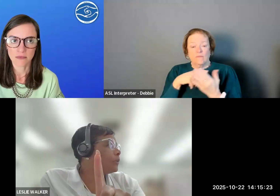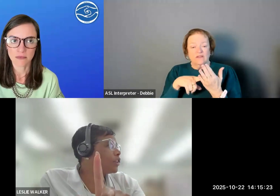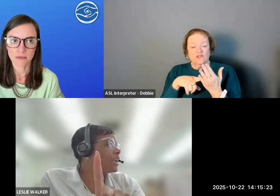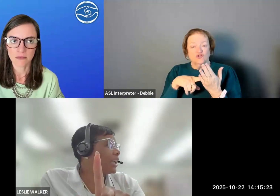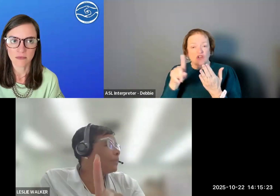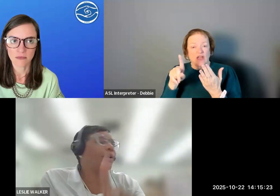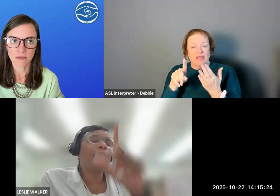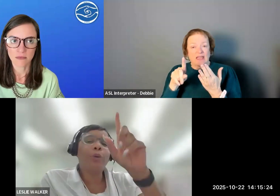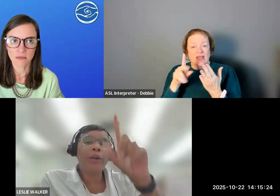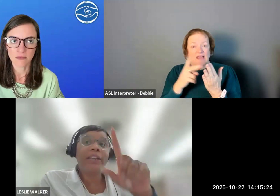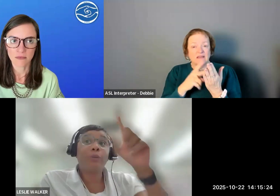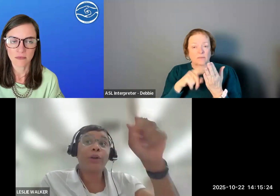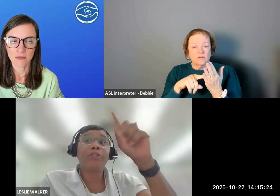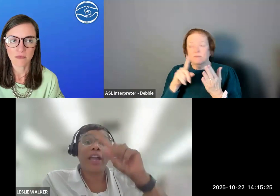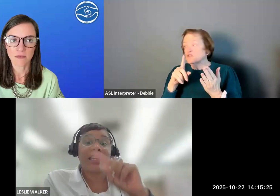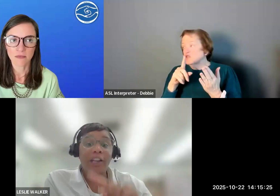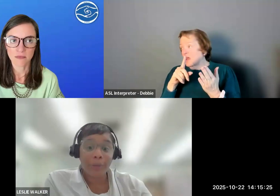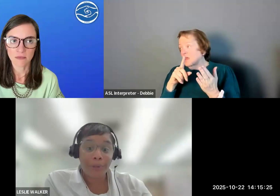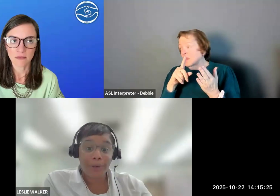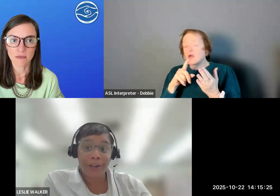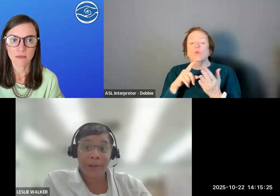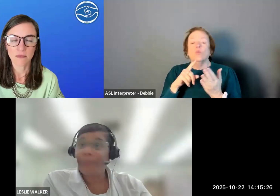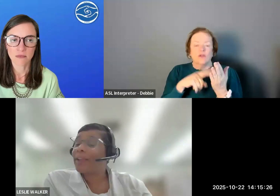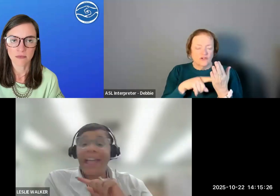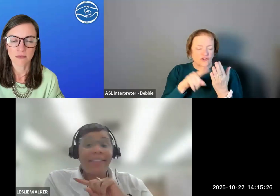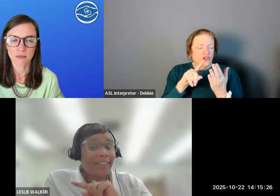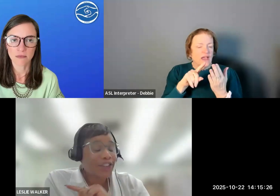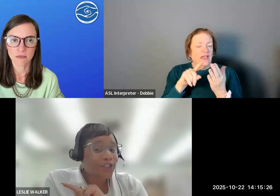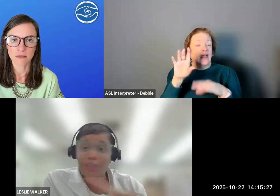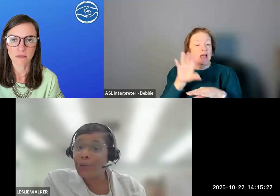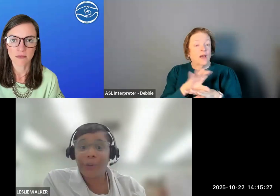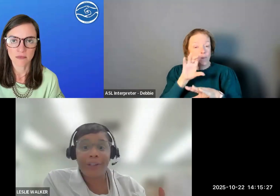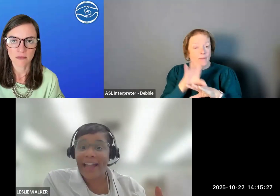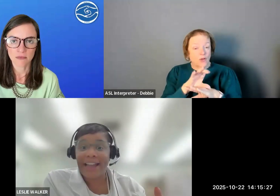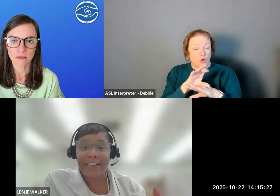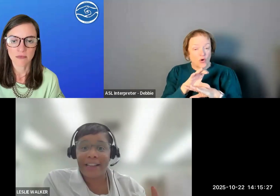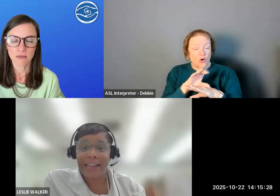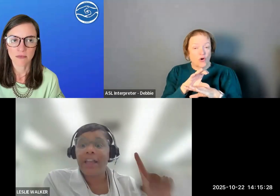We've been checking input. We were checking computer, and the student was not hearing